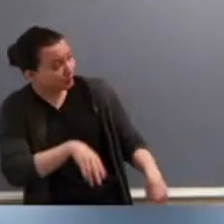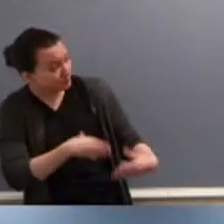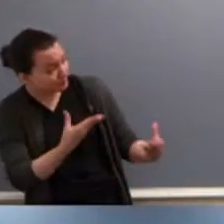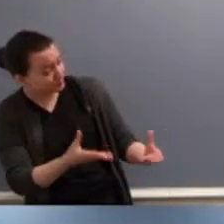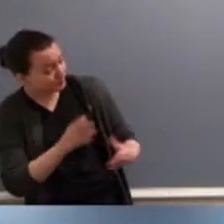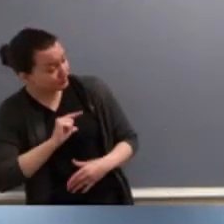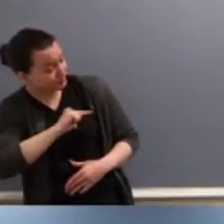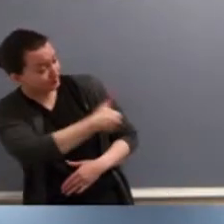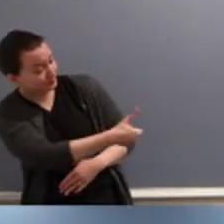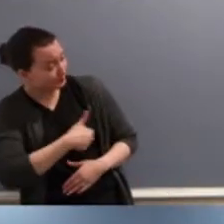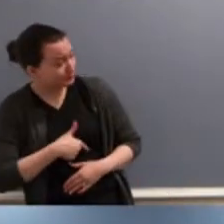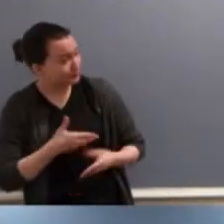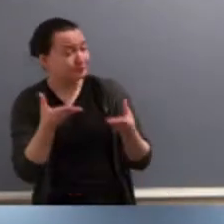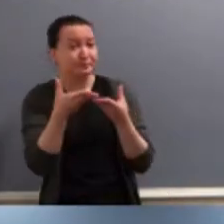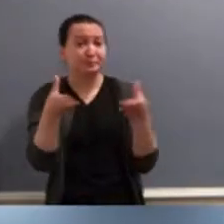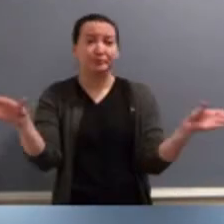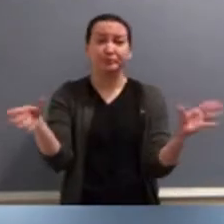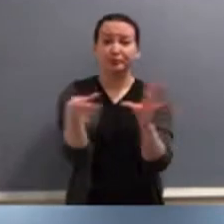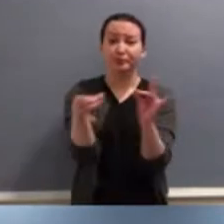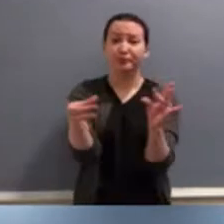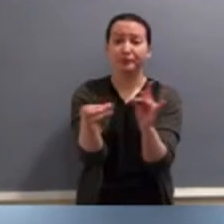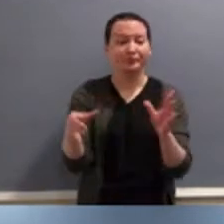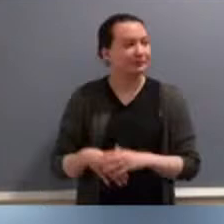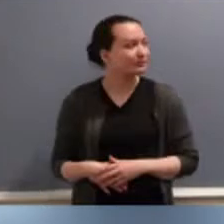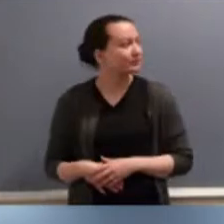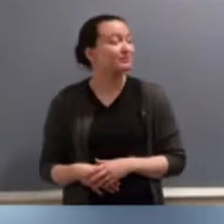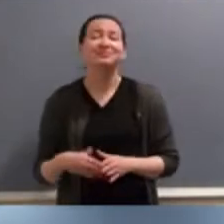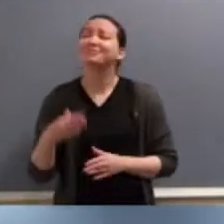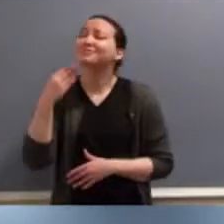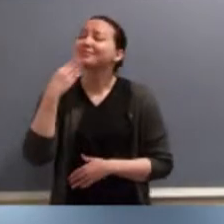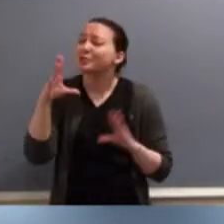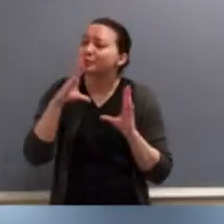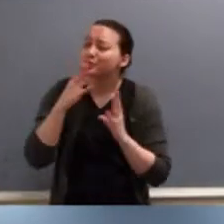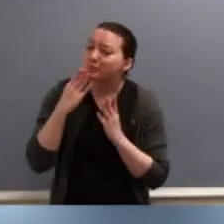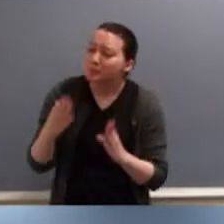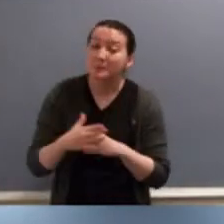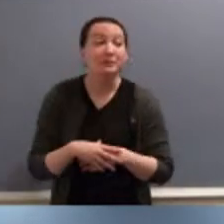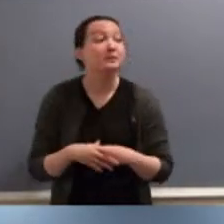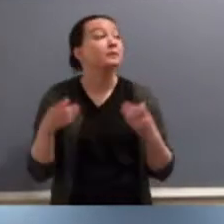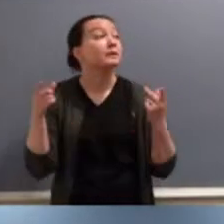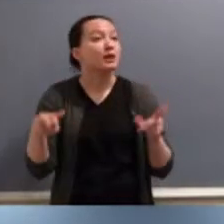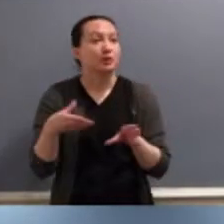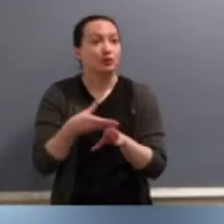it over to you for public and for public comment thank you so much before we have public comment